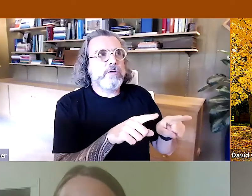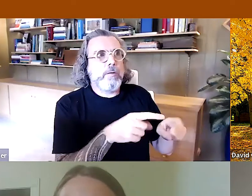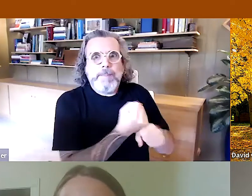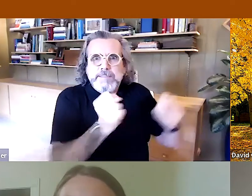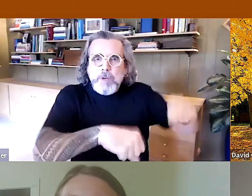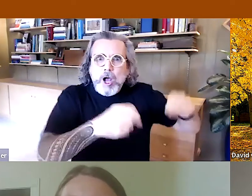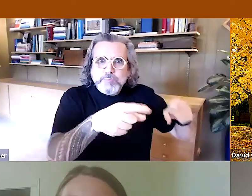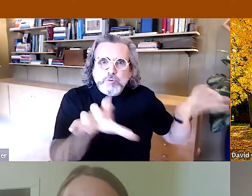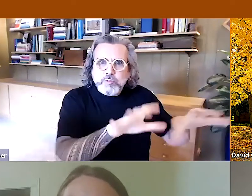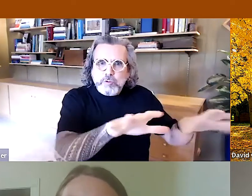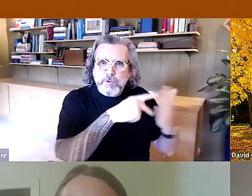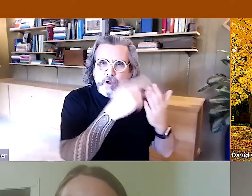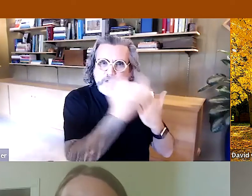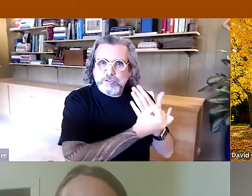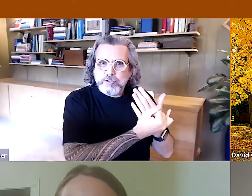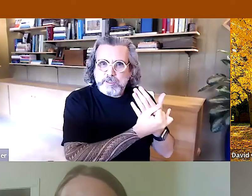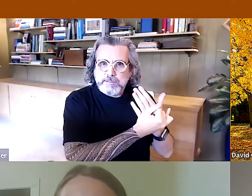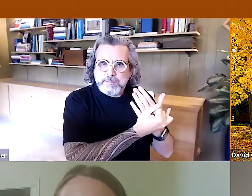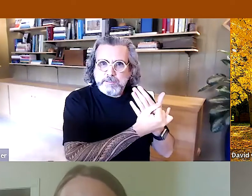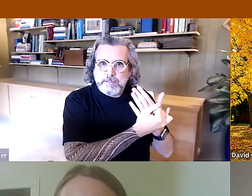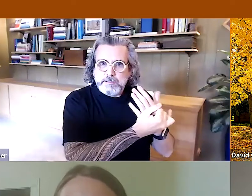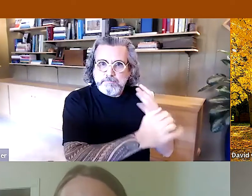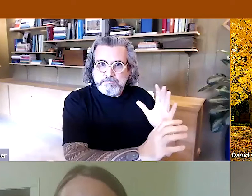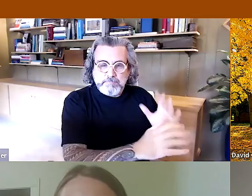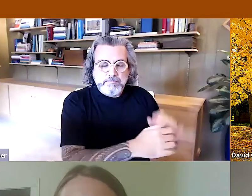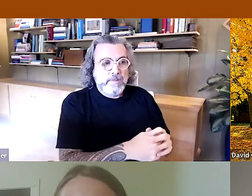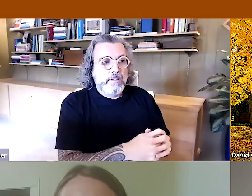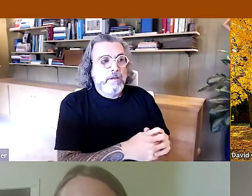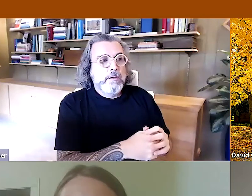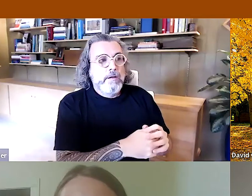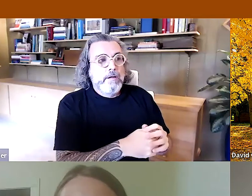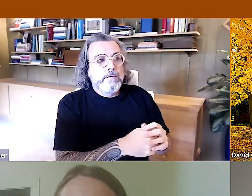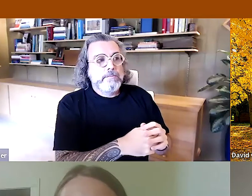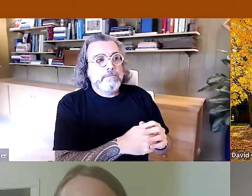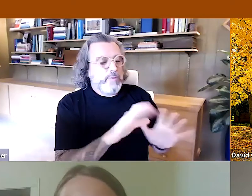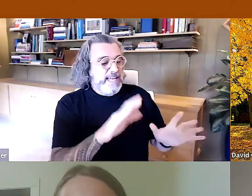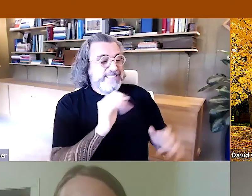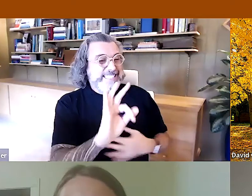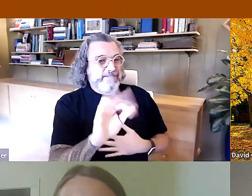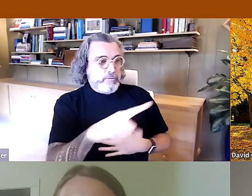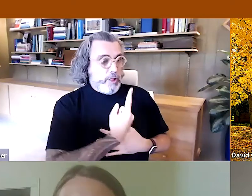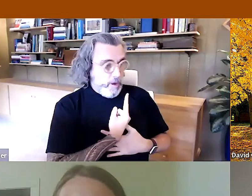So collaborations make your research more, more strong,